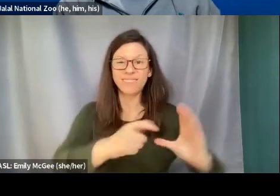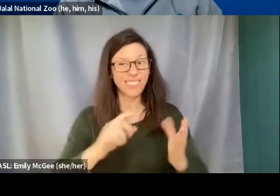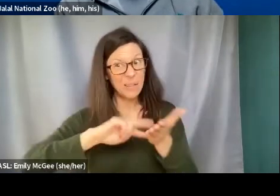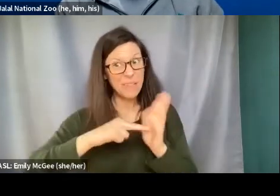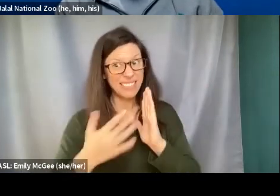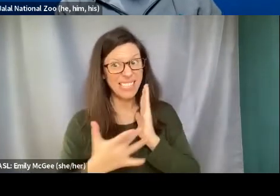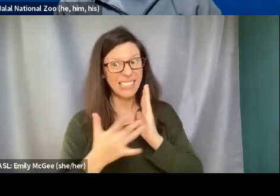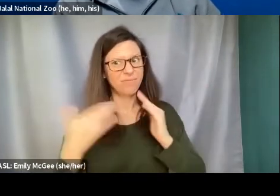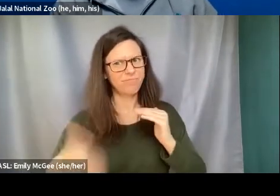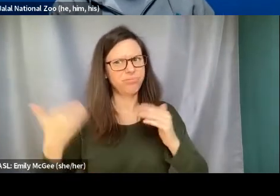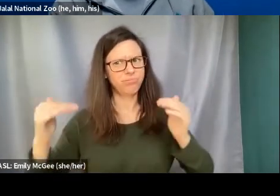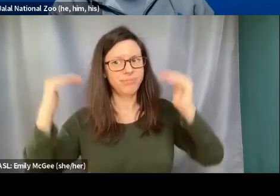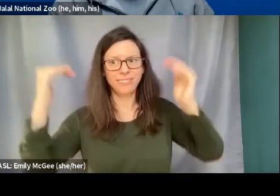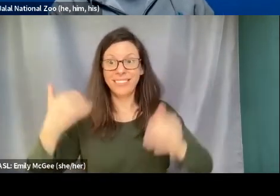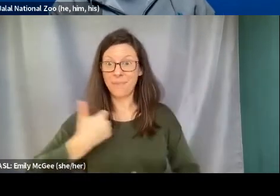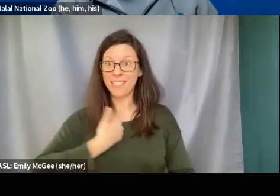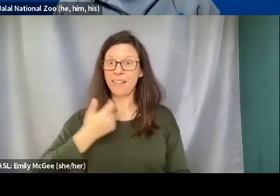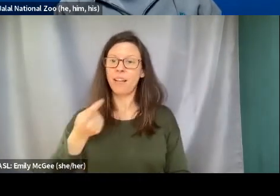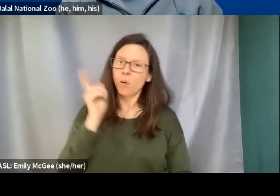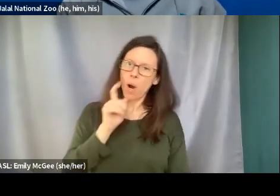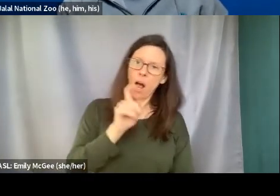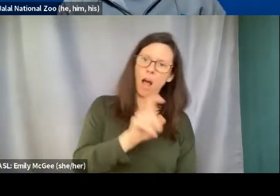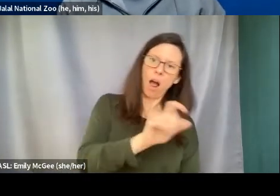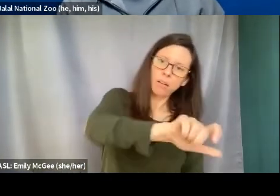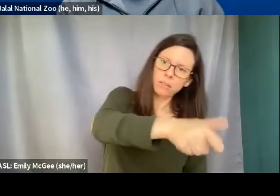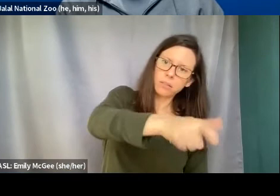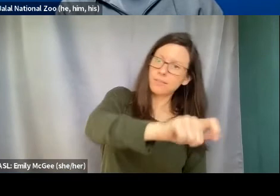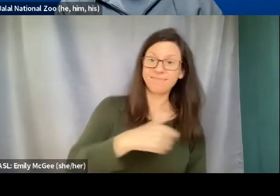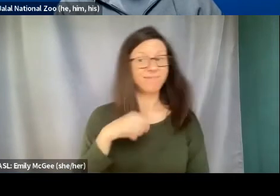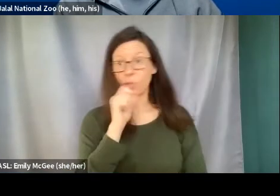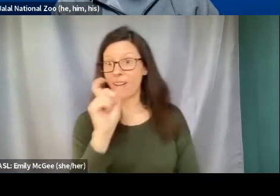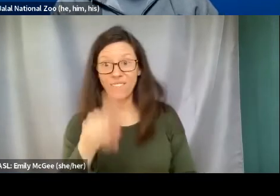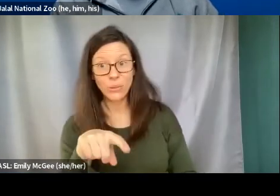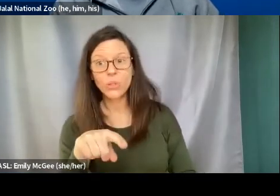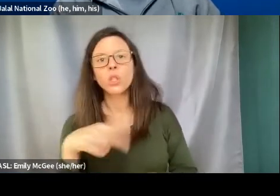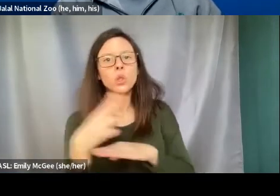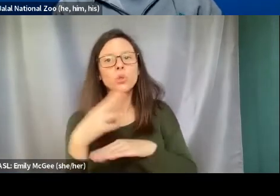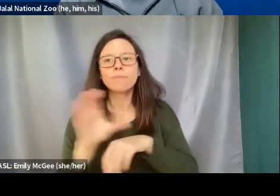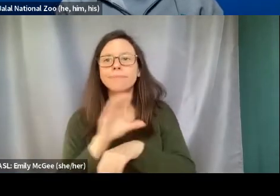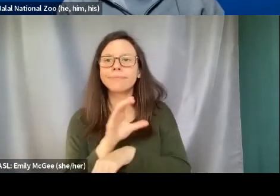have to manually do, you know, all you know the filtration of these buildings. The, I mean, here's